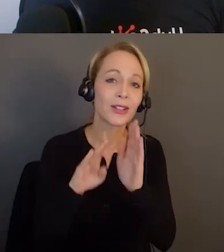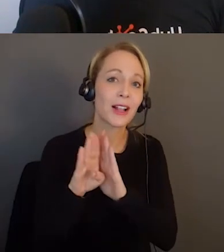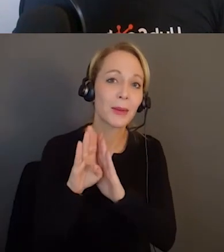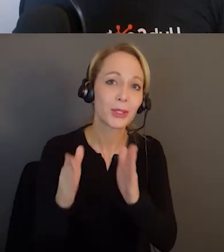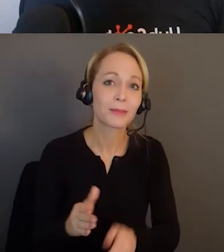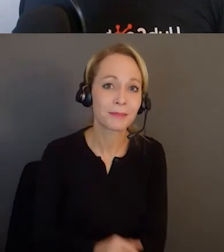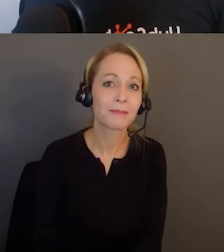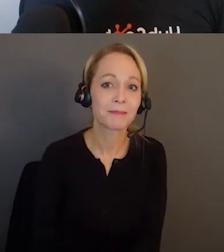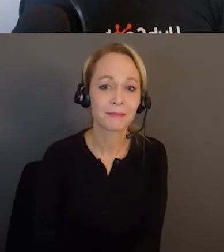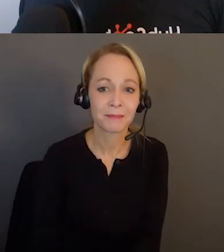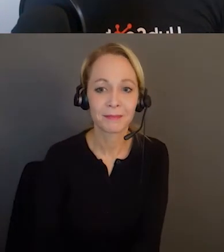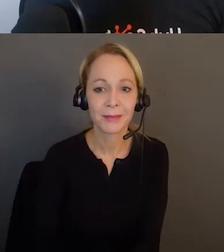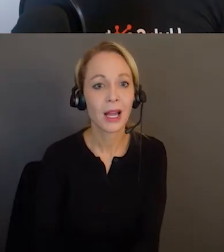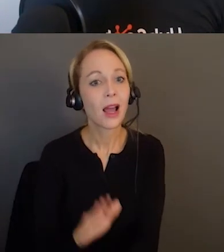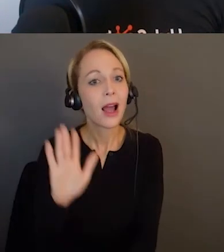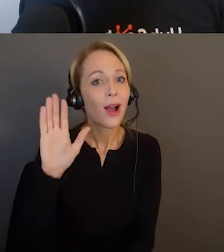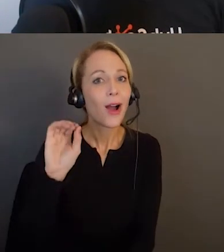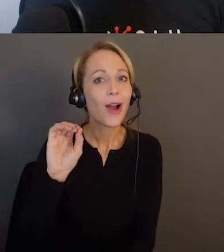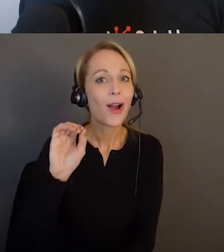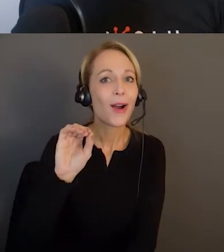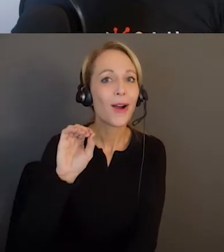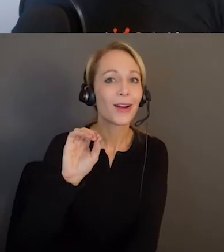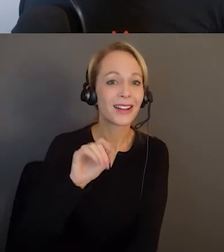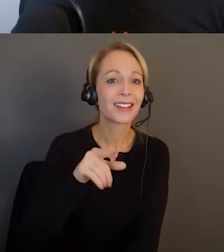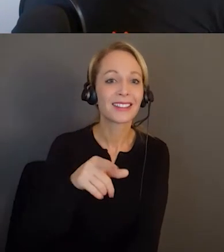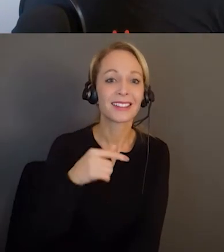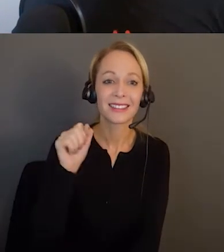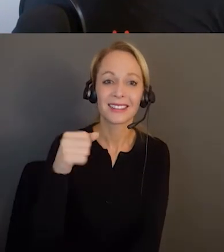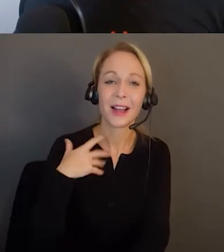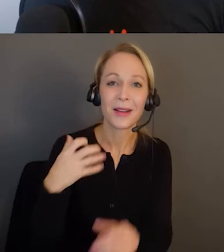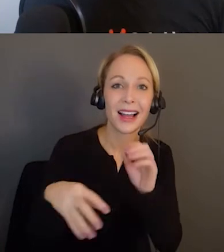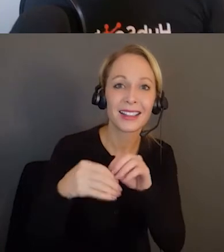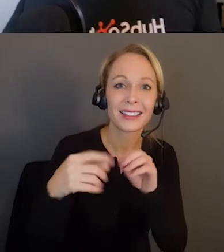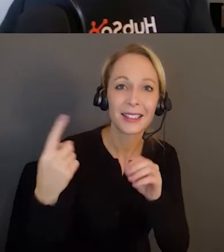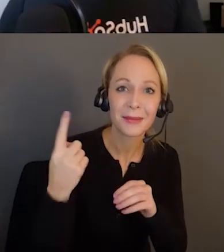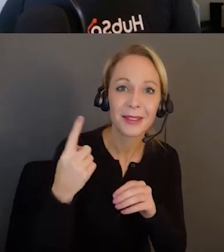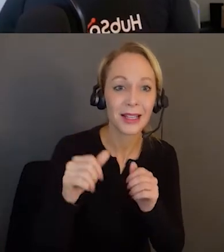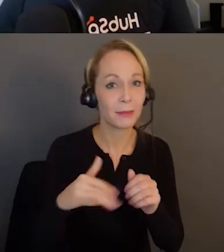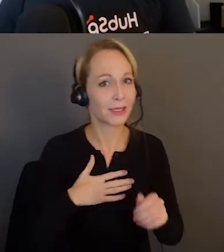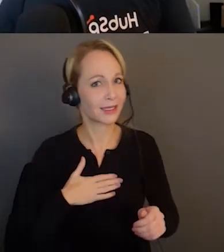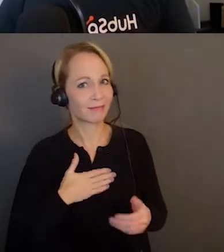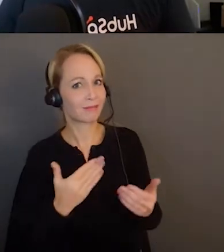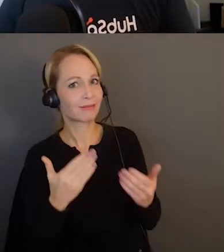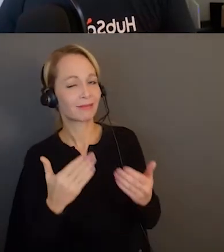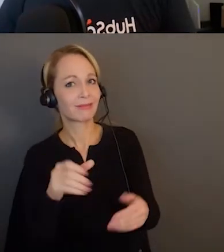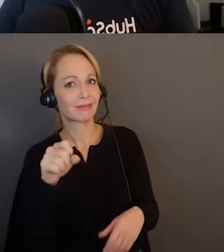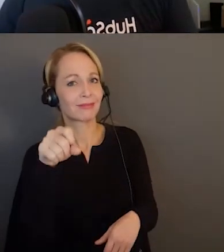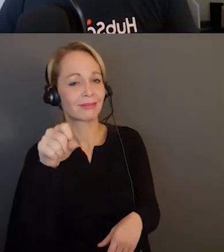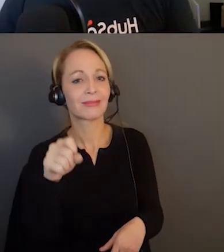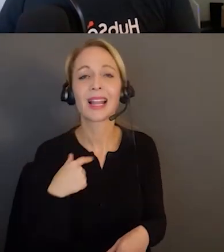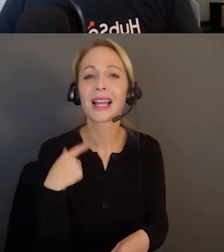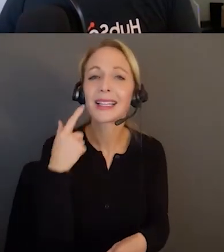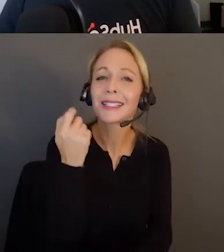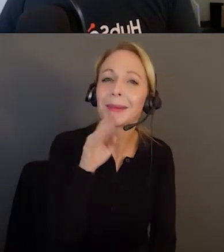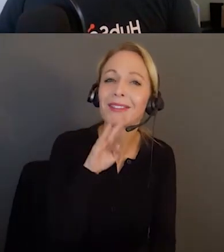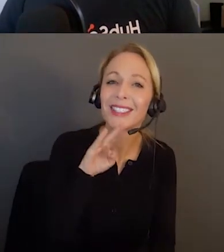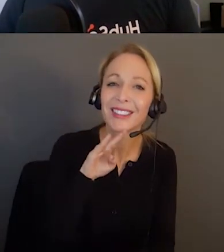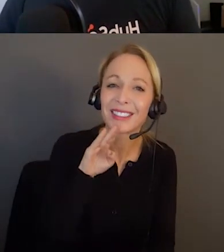I WOULD LIKE TO ADD MY TWO CENTS. PLEASE. I THINK THAT IT'S A BIT FRUSTRATING THAT API CHANGES